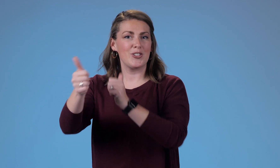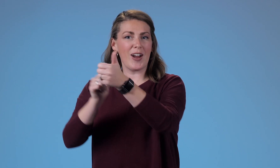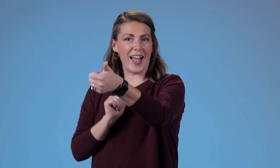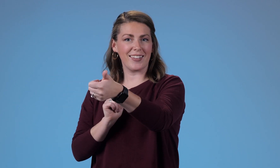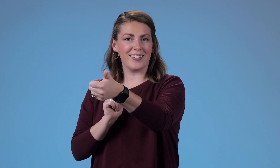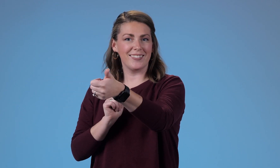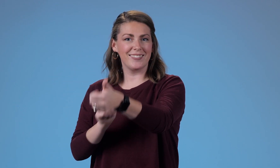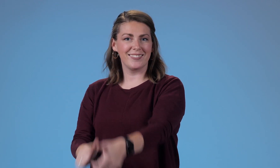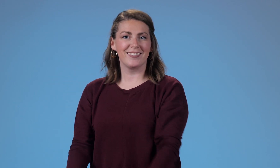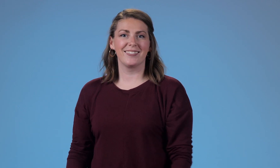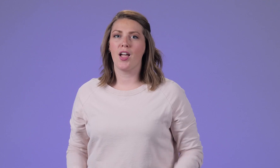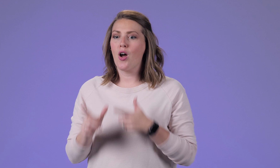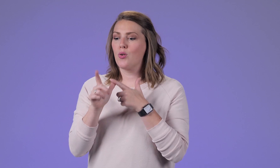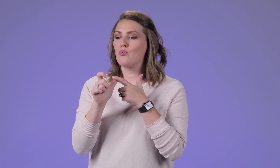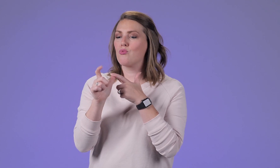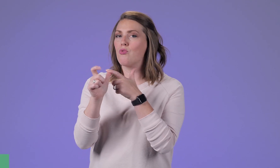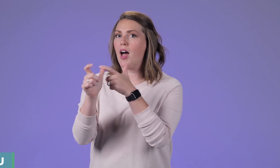TRACK RUN